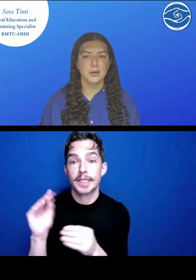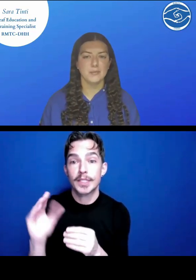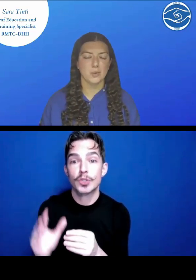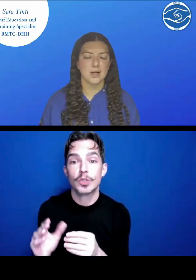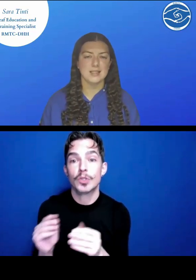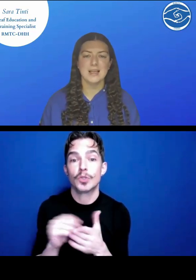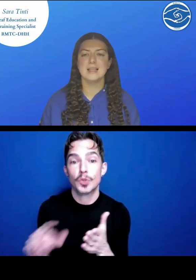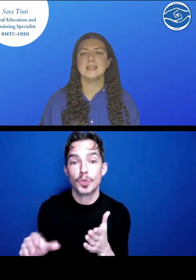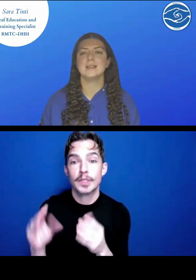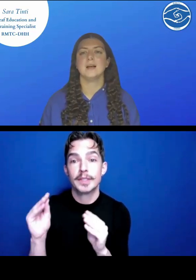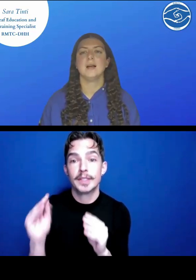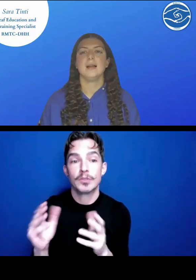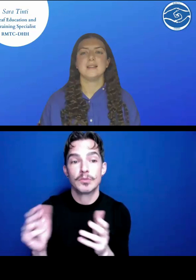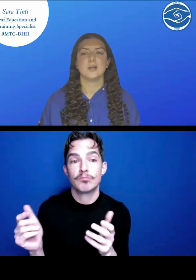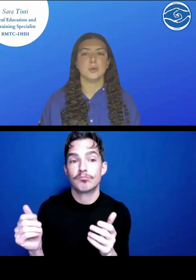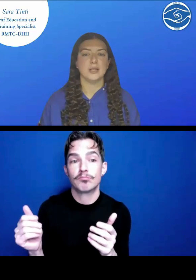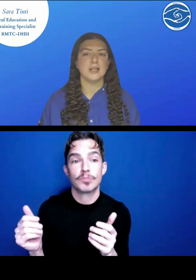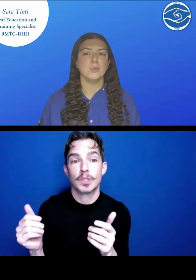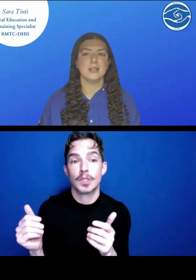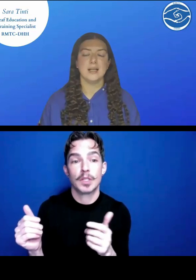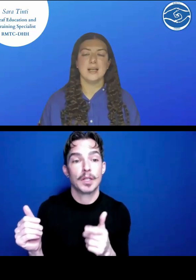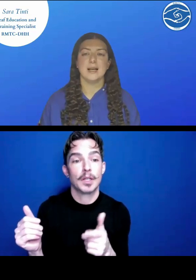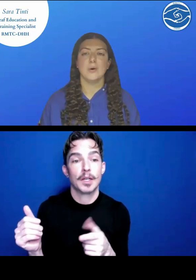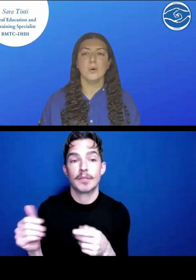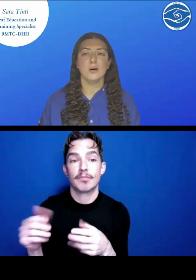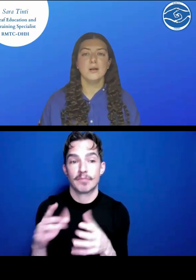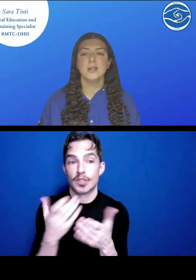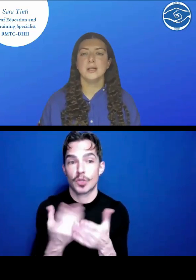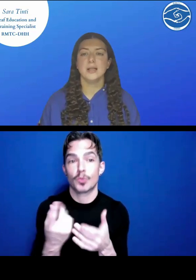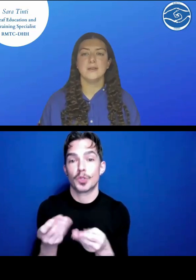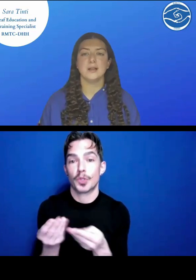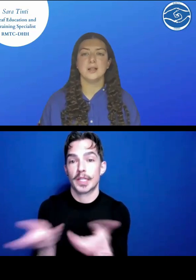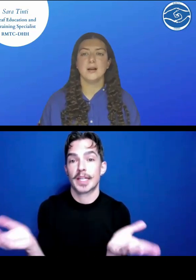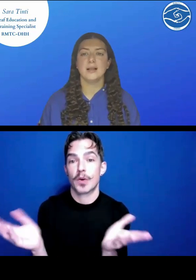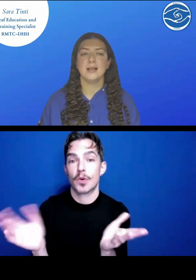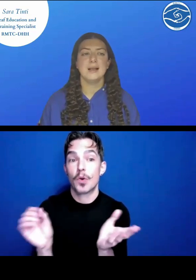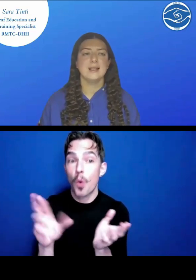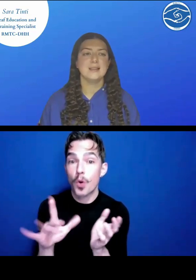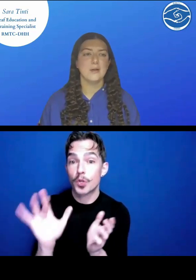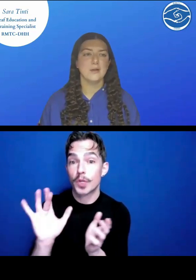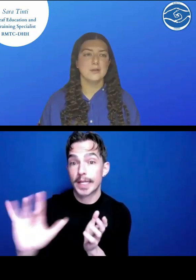you can request these. This is a really good one to hand out or you can even click on it, download